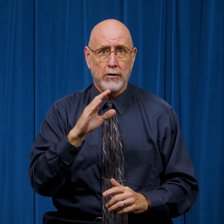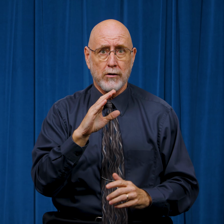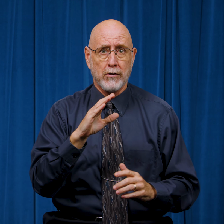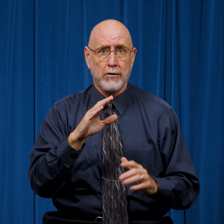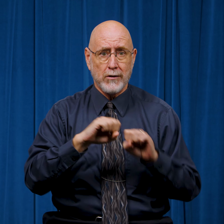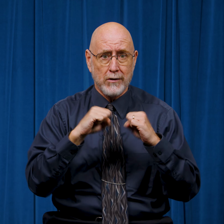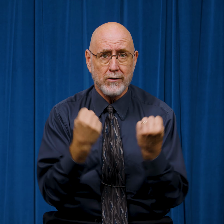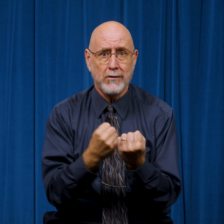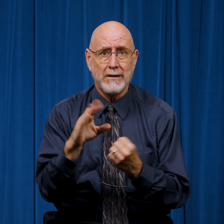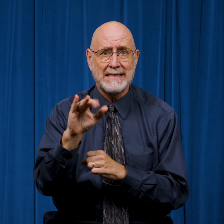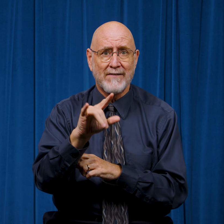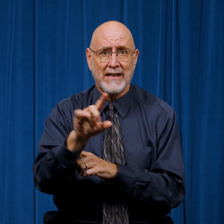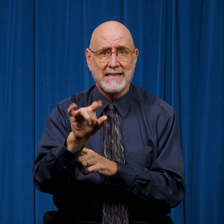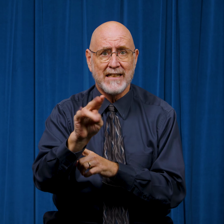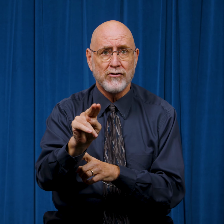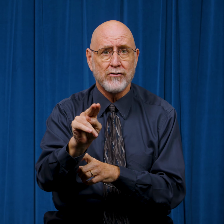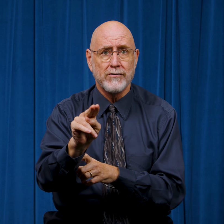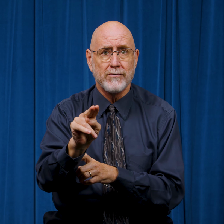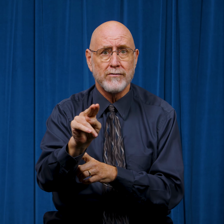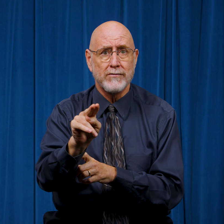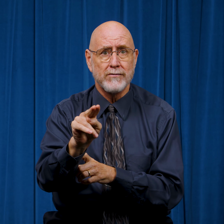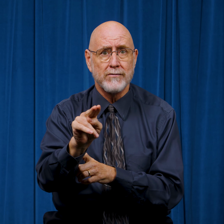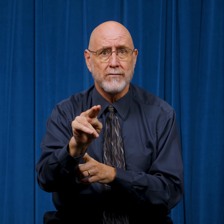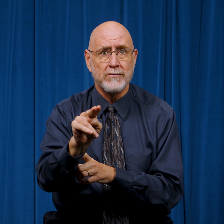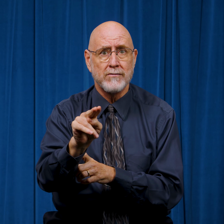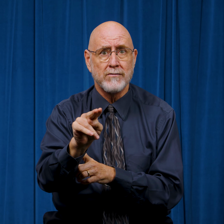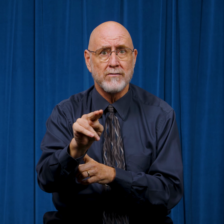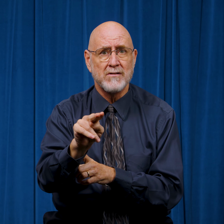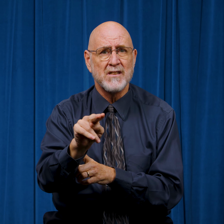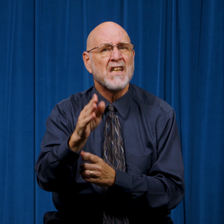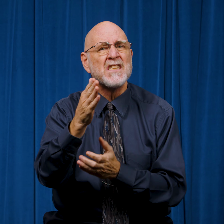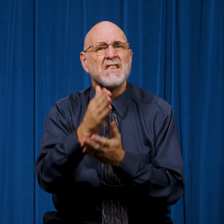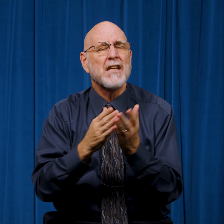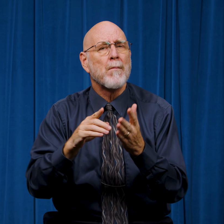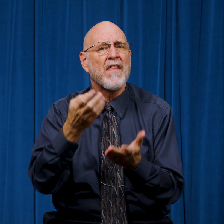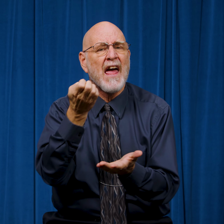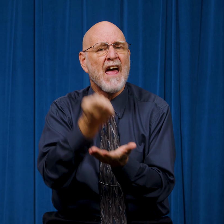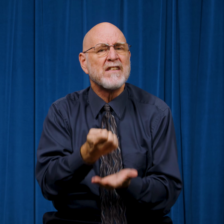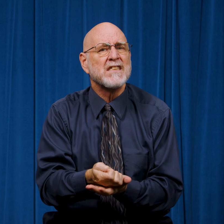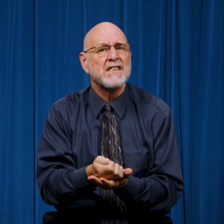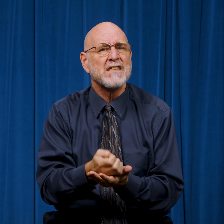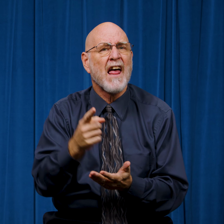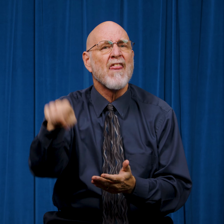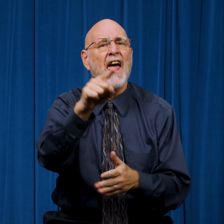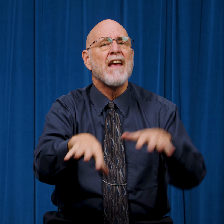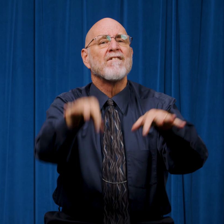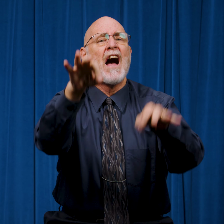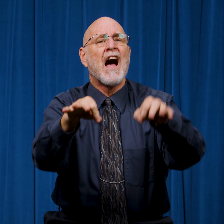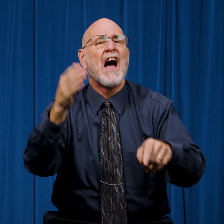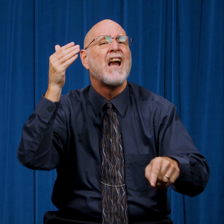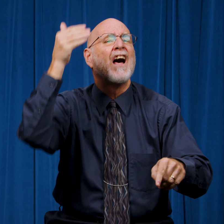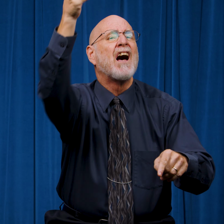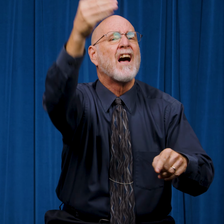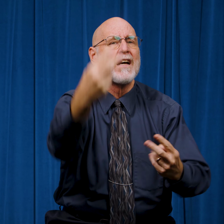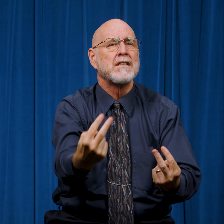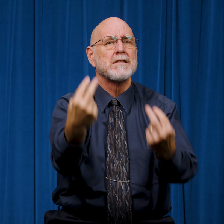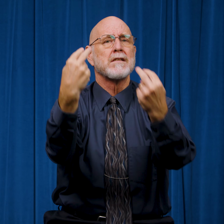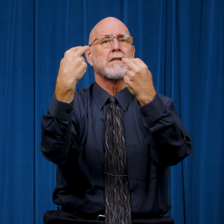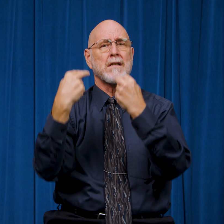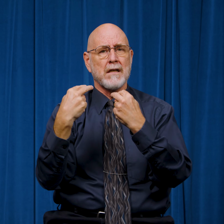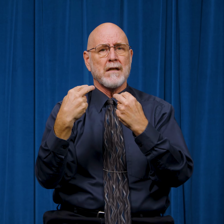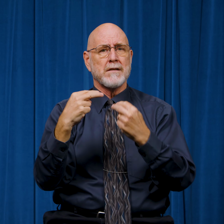What might be some of the starting evidence they find to form their understandings and opinions?